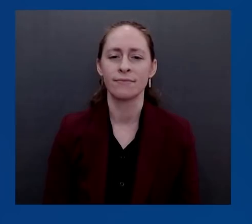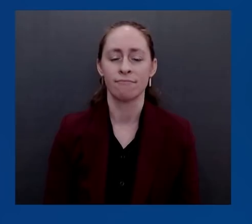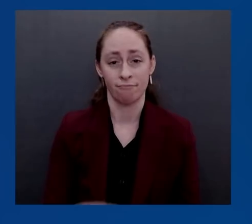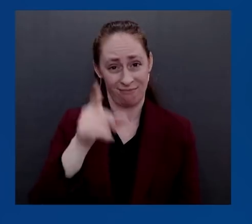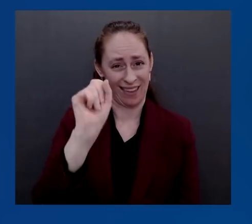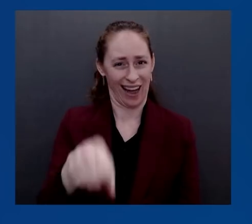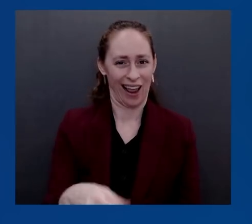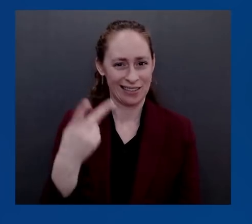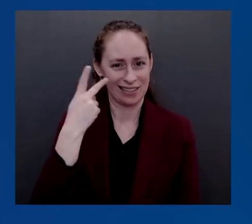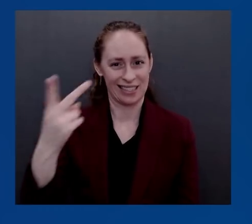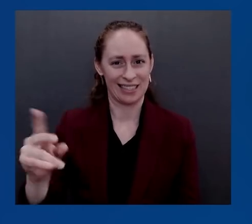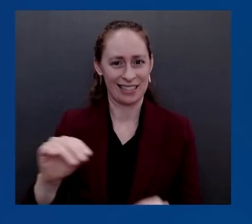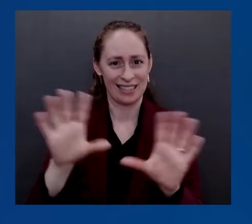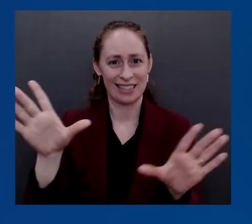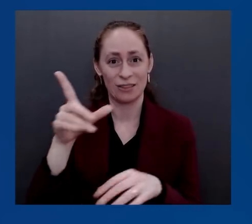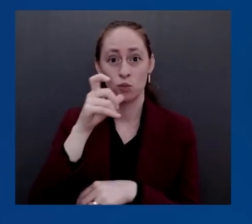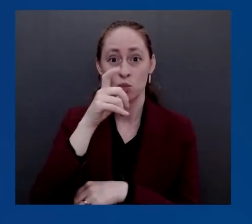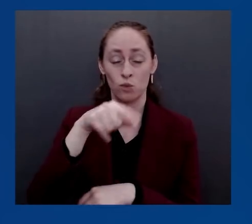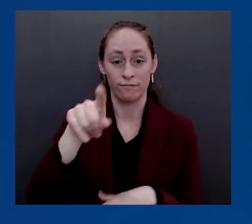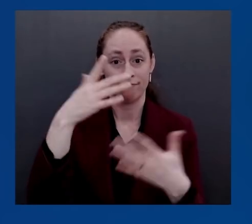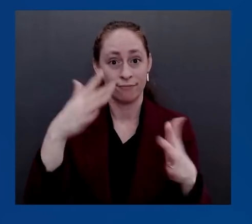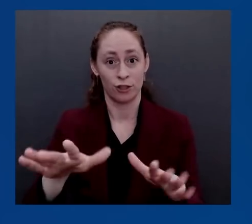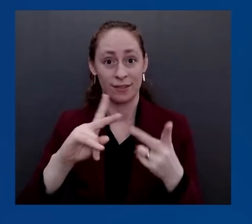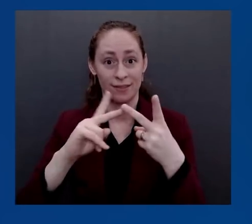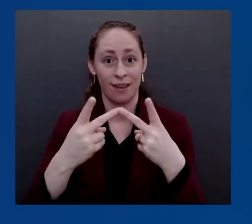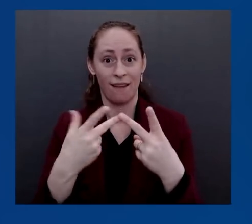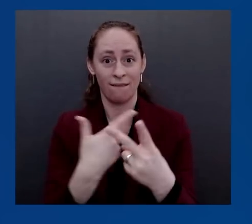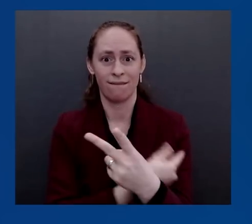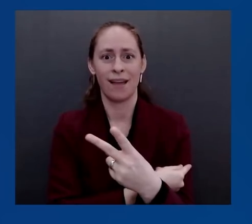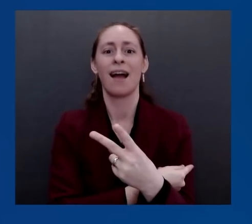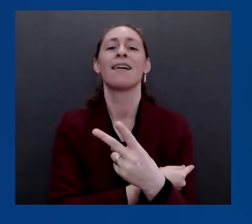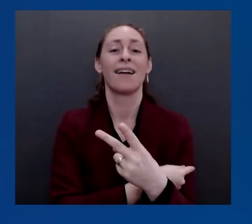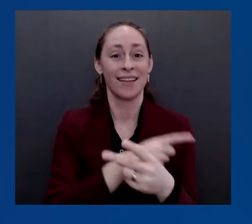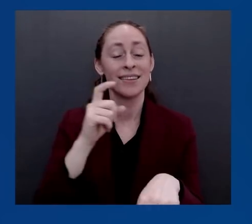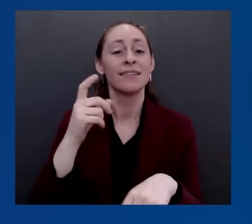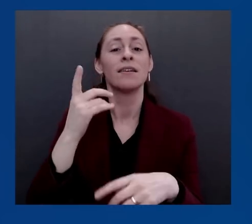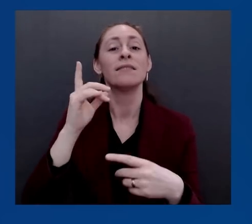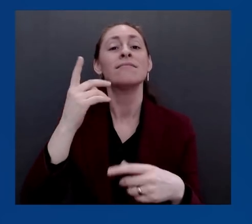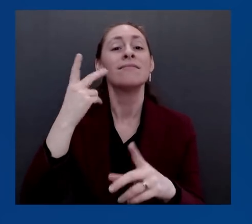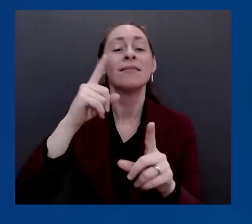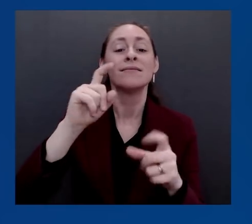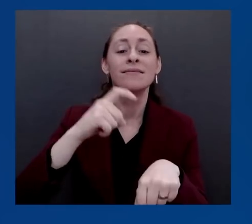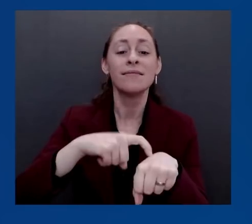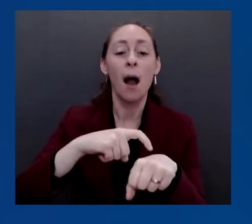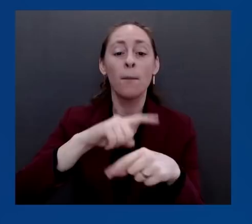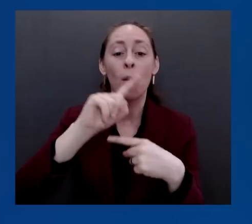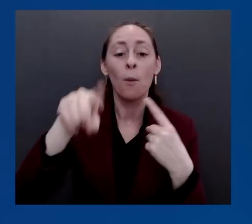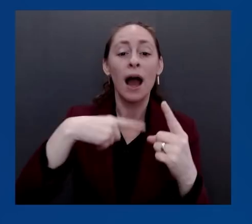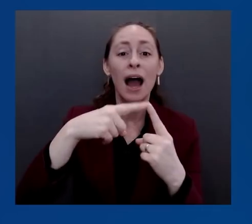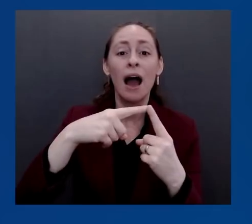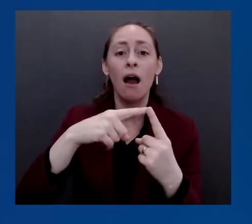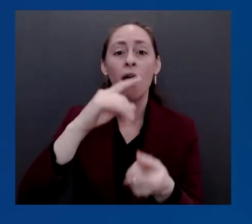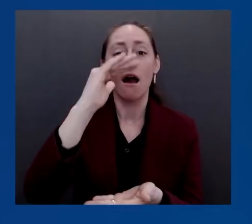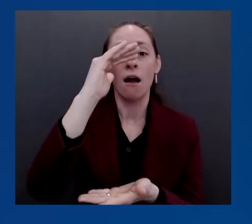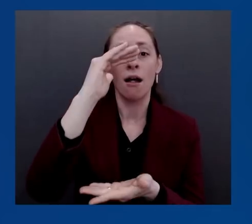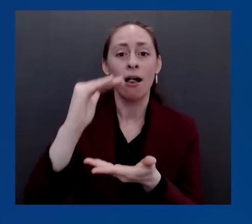And you're looking at two separate vaccines: the Pfizer-BioNTech and the Moderna. And as you can see with hospitalizations,